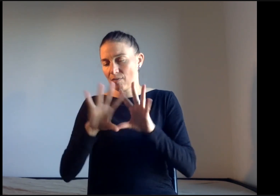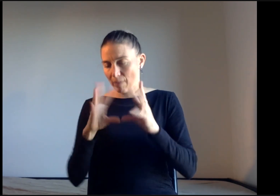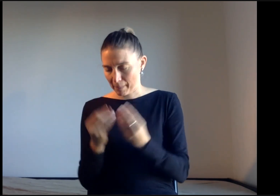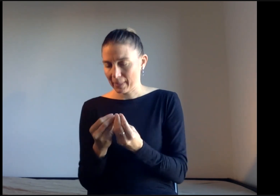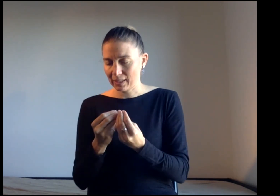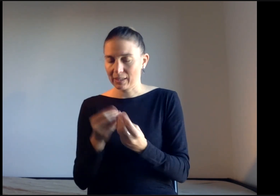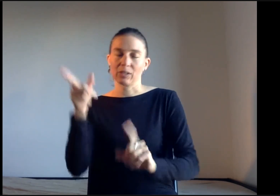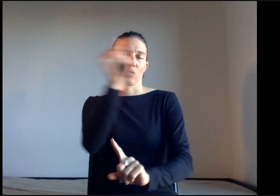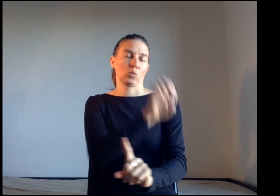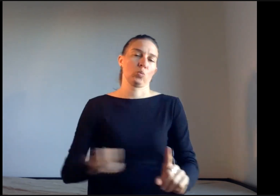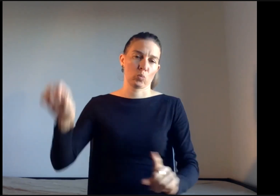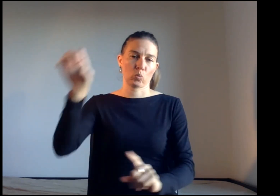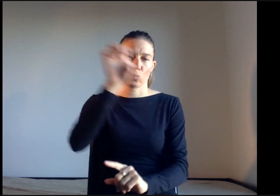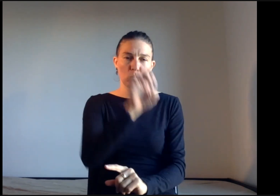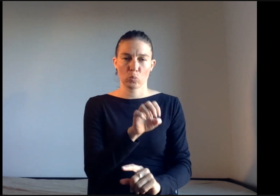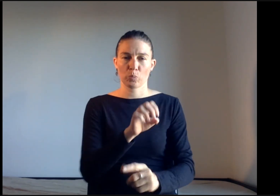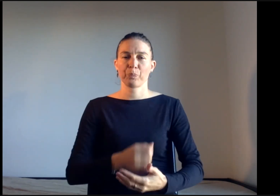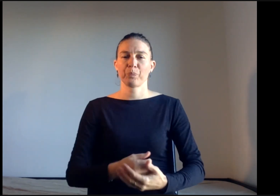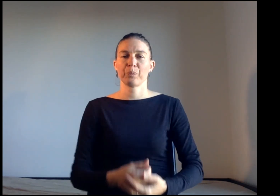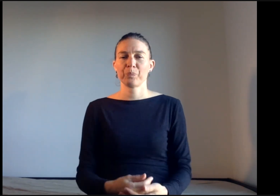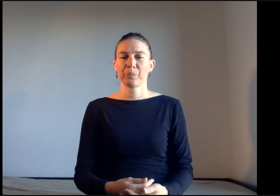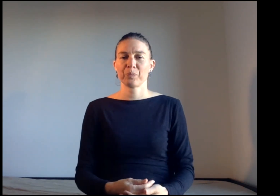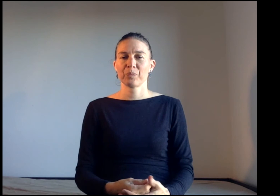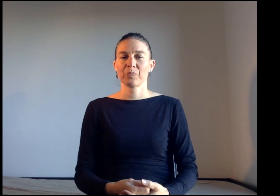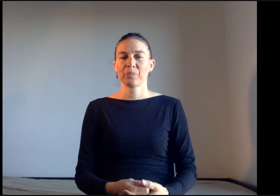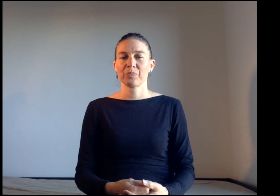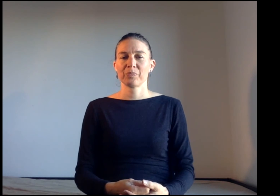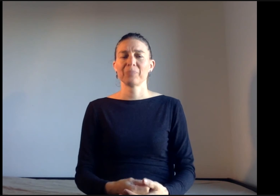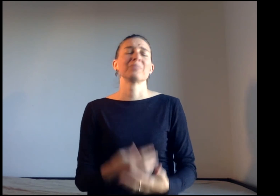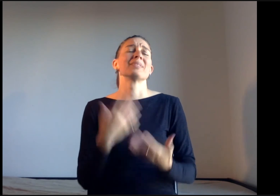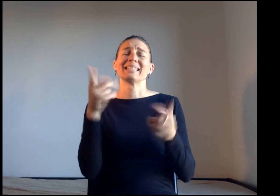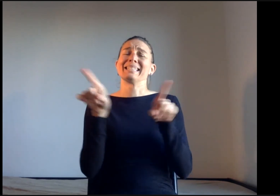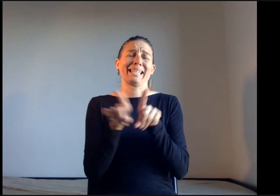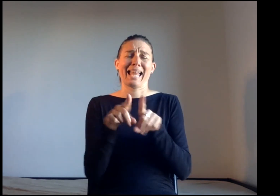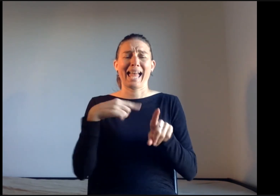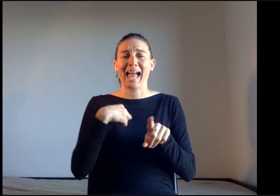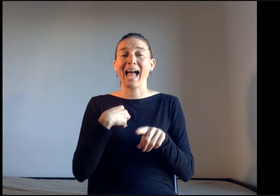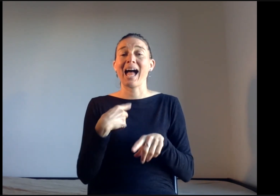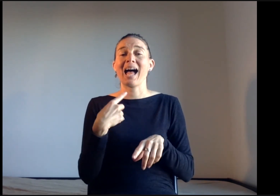Again, it's hard for me not to repeat what the other speakers said already,